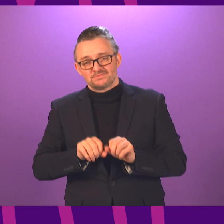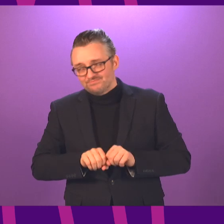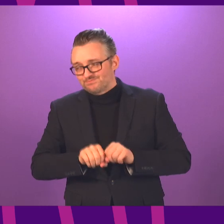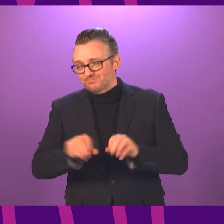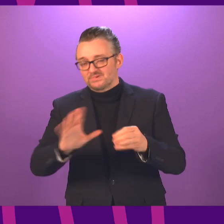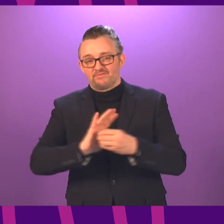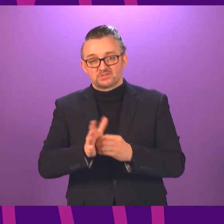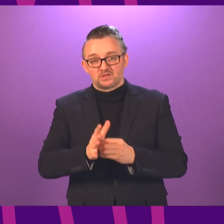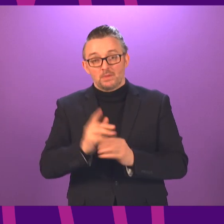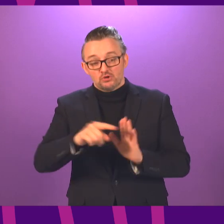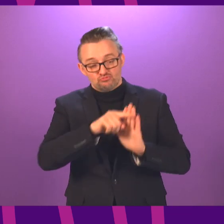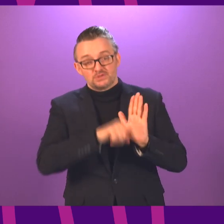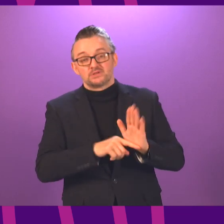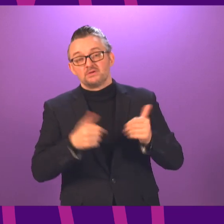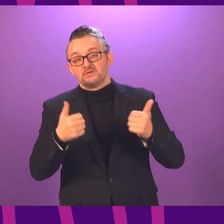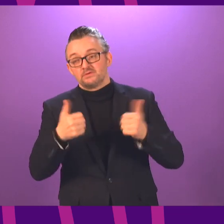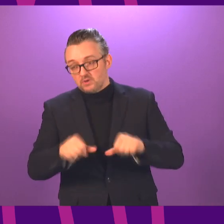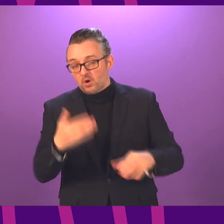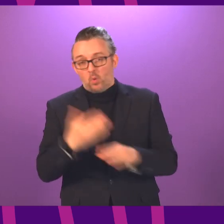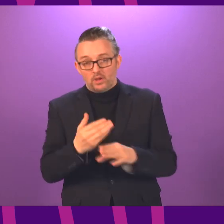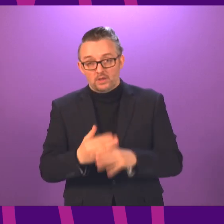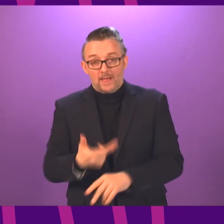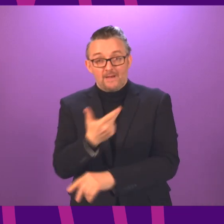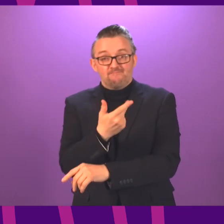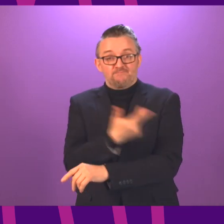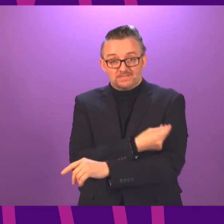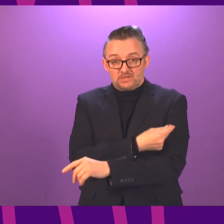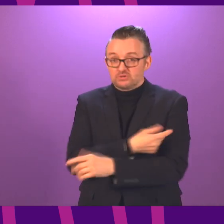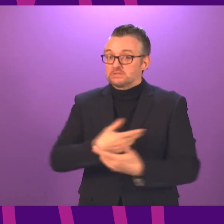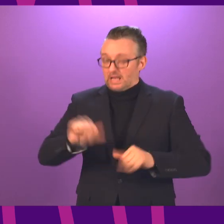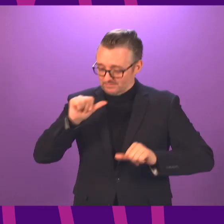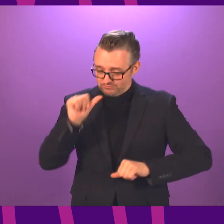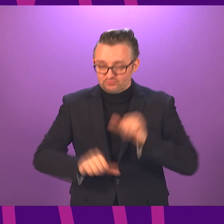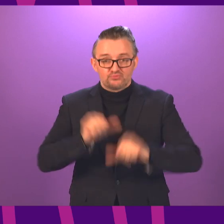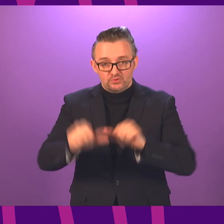the restrictions are working, the vaccination programme is motoring and we can now see a